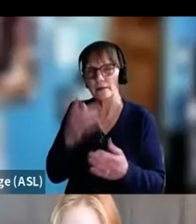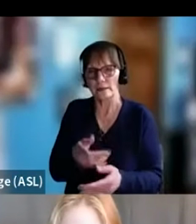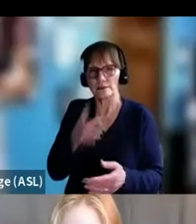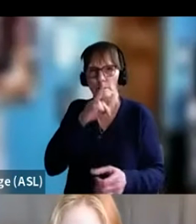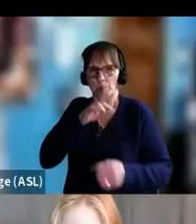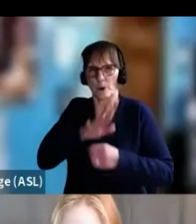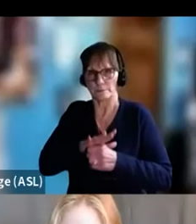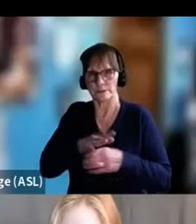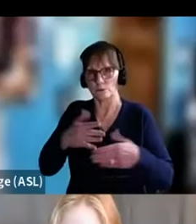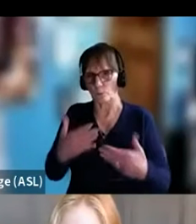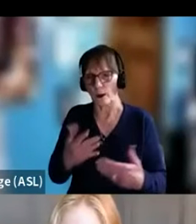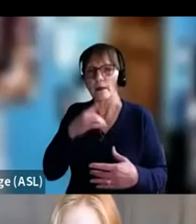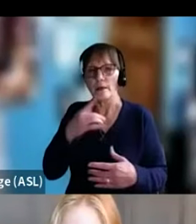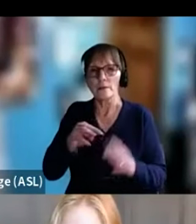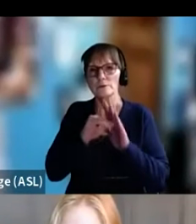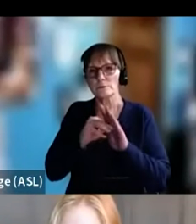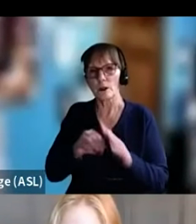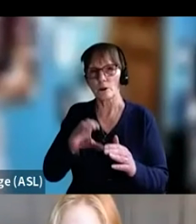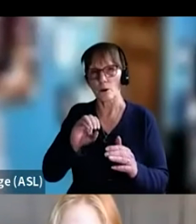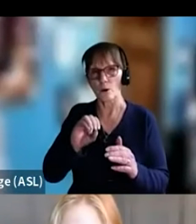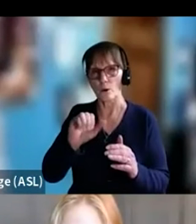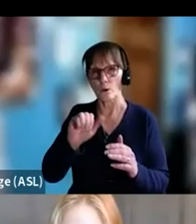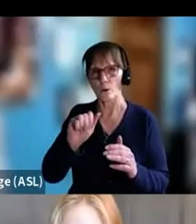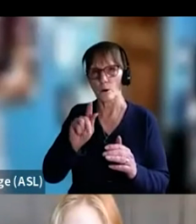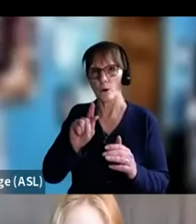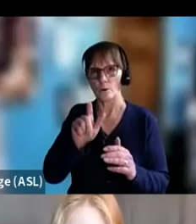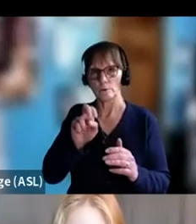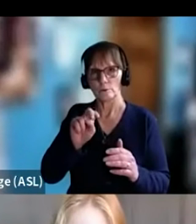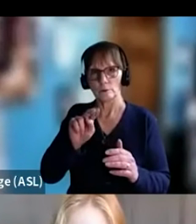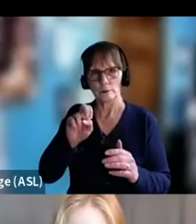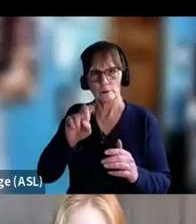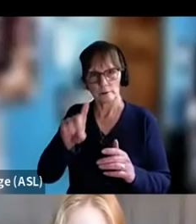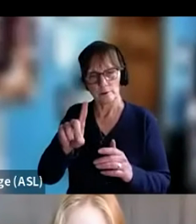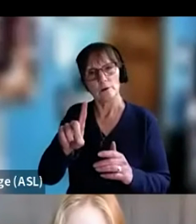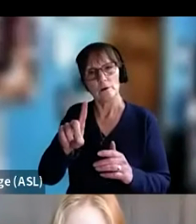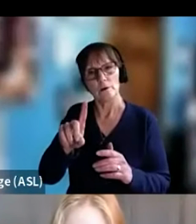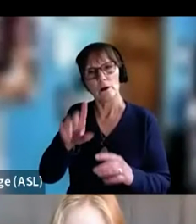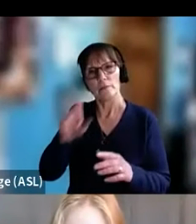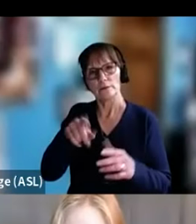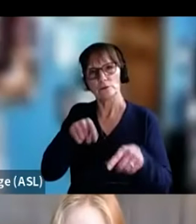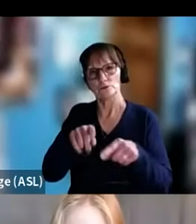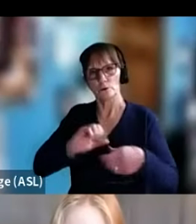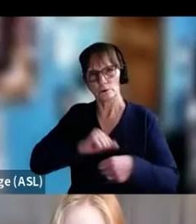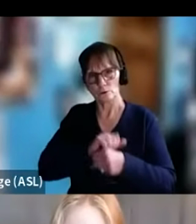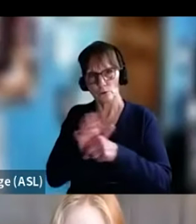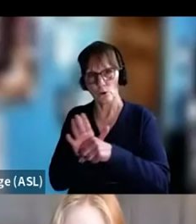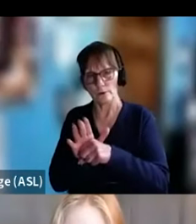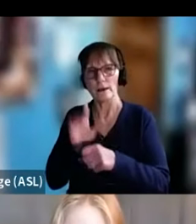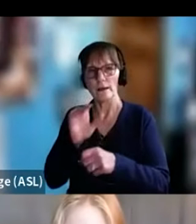is that there's a model in Oakland where during COVID, well they took a shelter-in-place hotel,